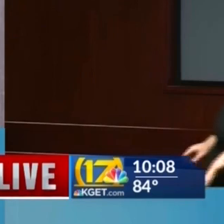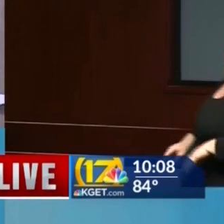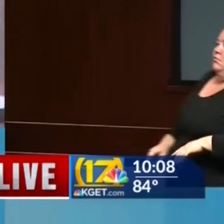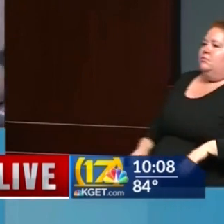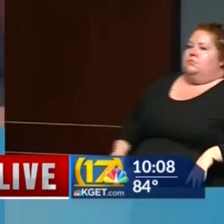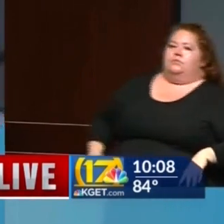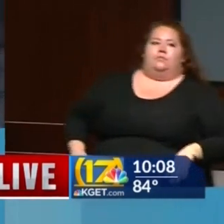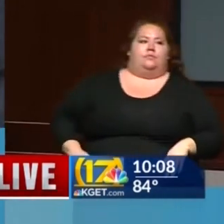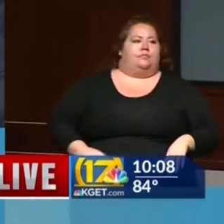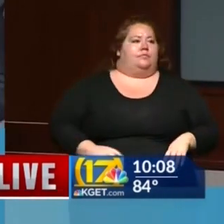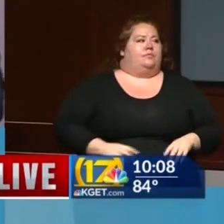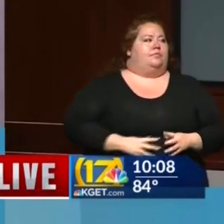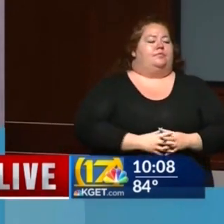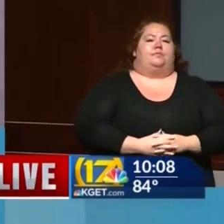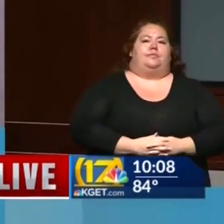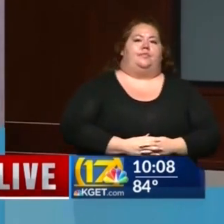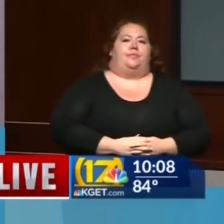MANY BE PUCK PUBLIC HEALTH.COM.